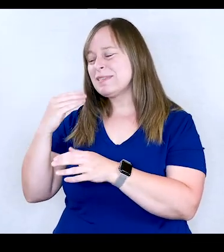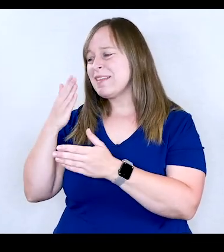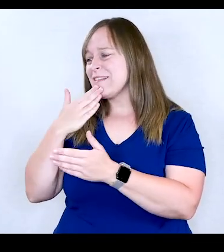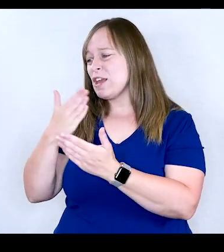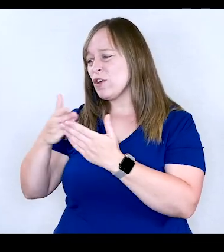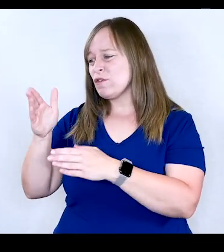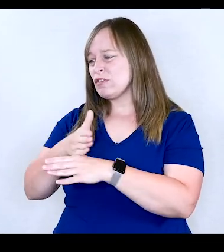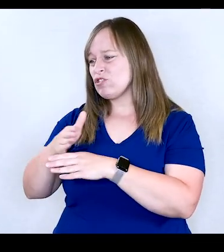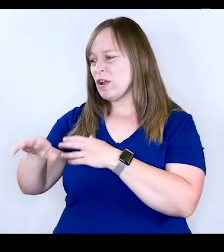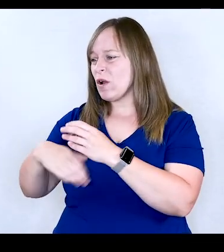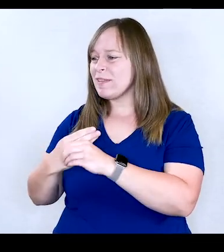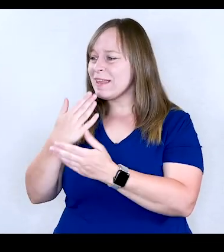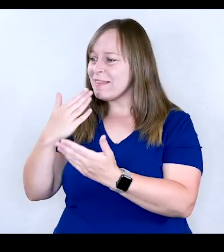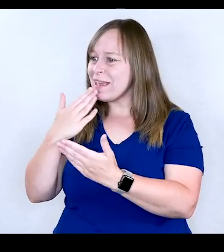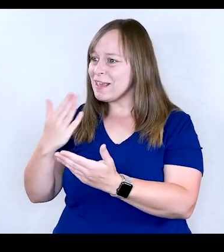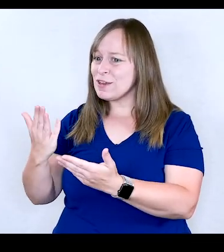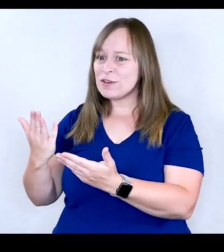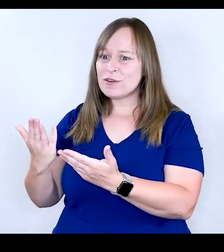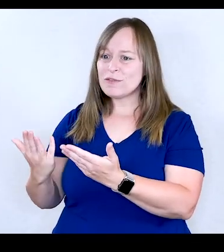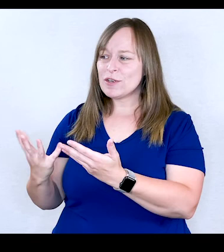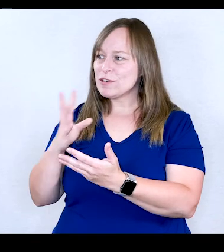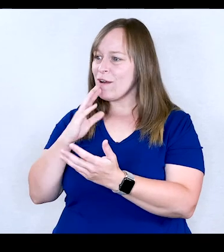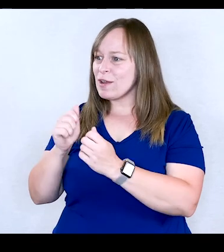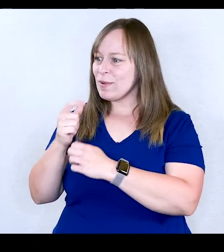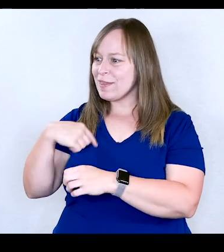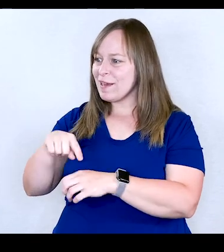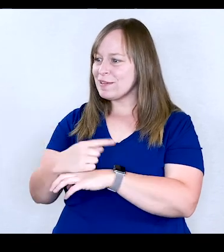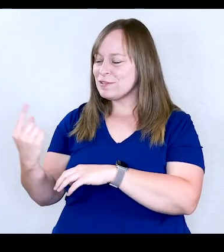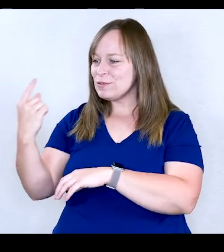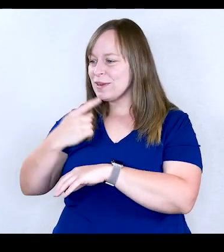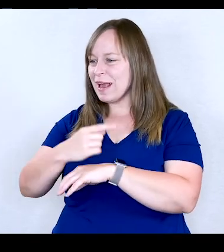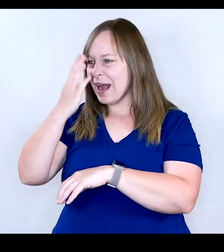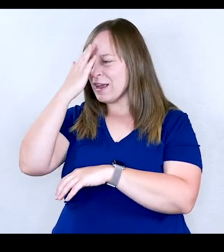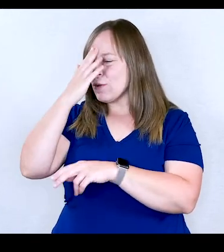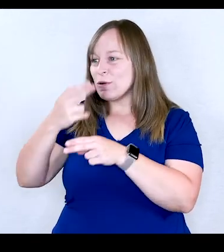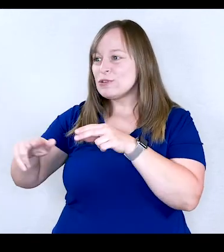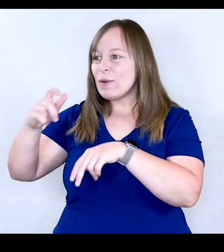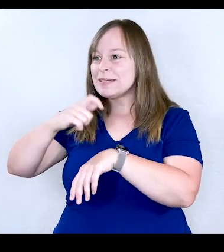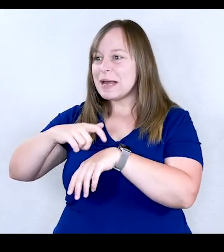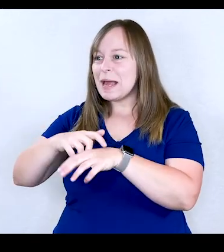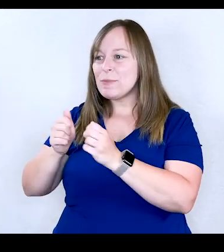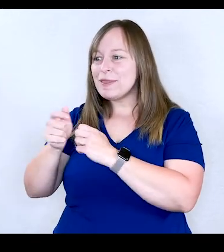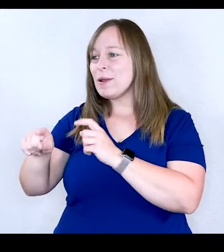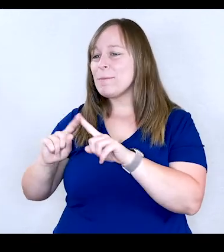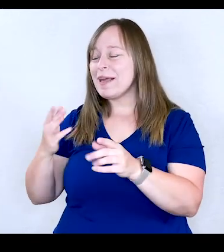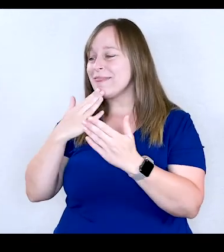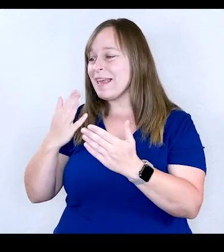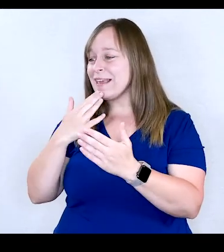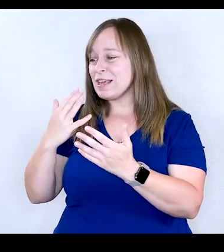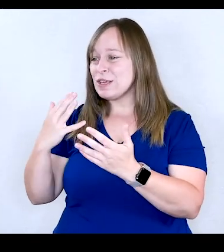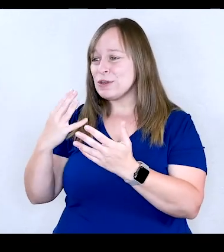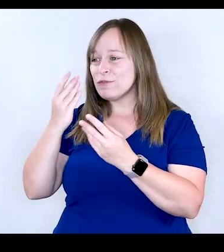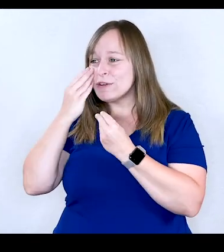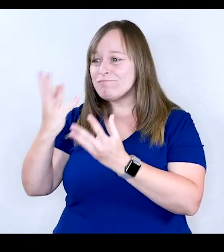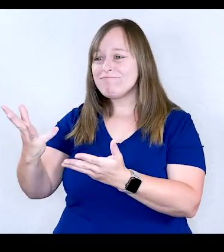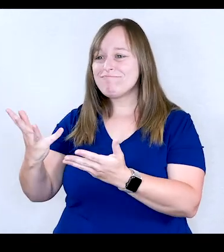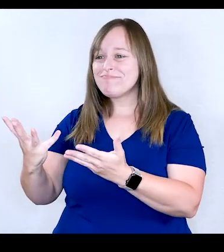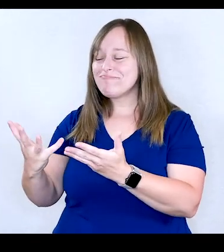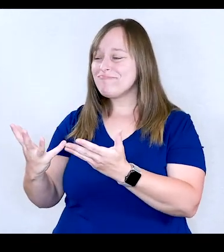sharing all of that. Marc, thank you so much for talking with us today and I know we only have a short time, but thanks for getting all of your information and we